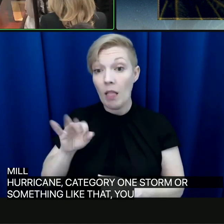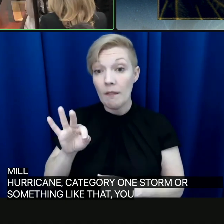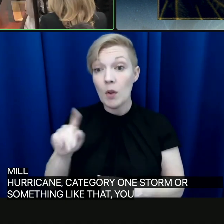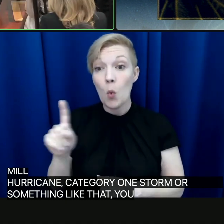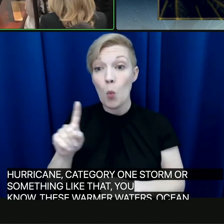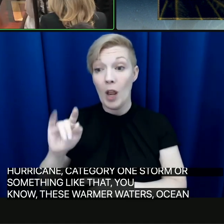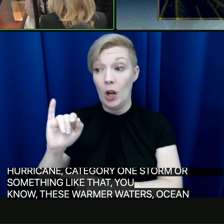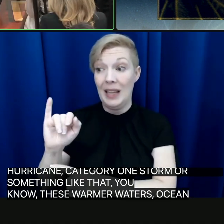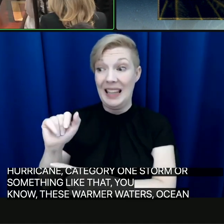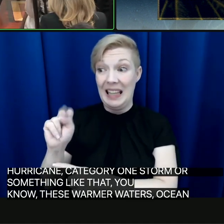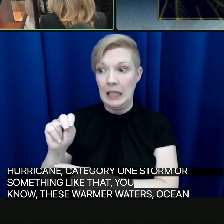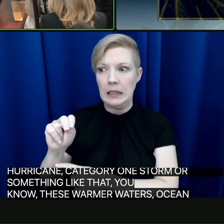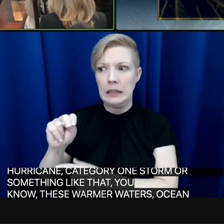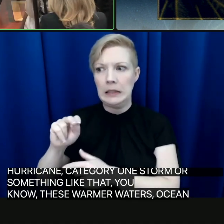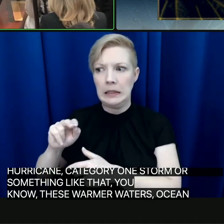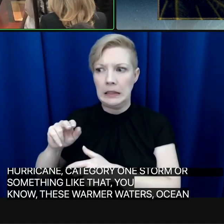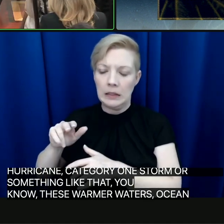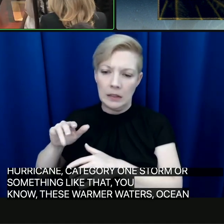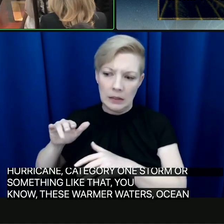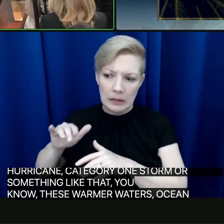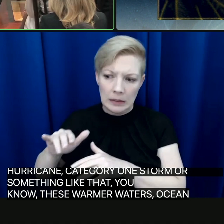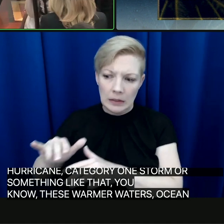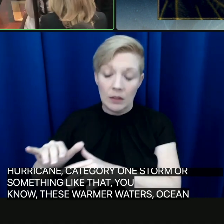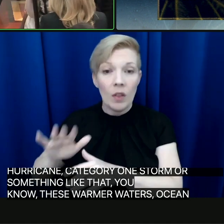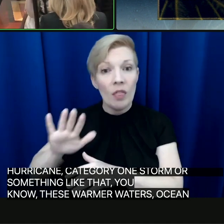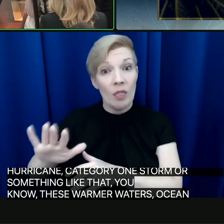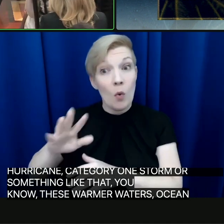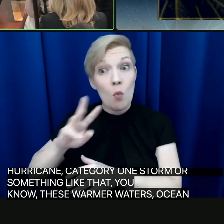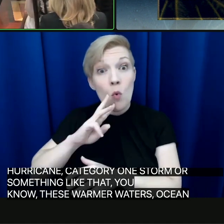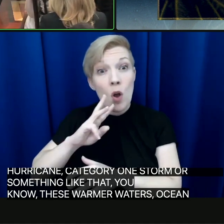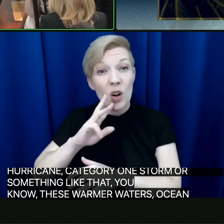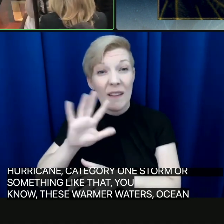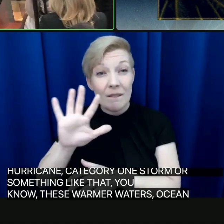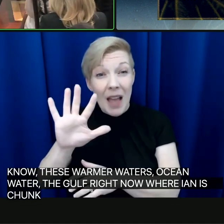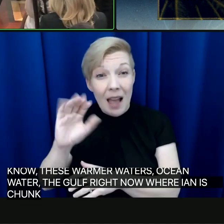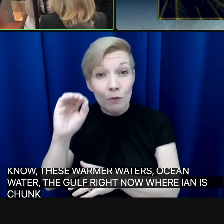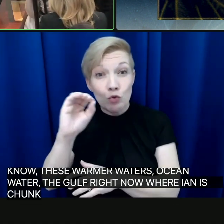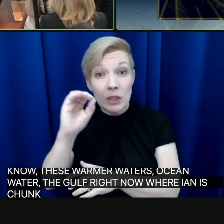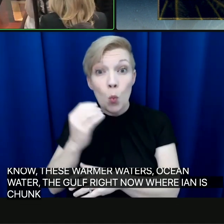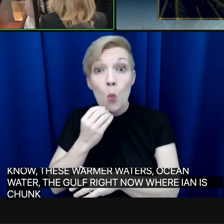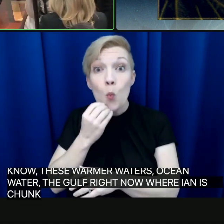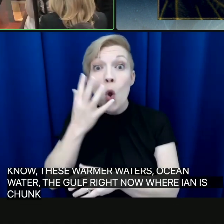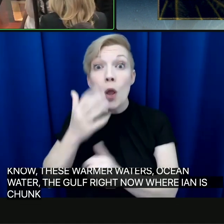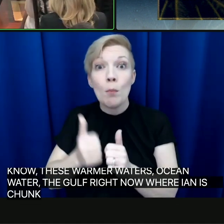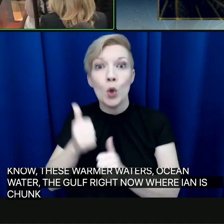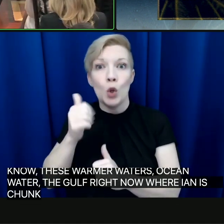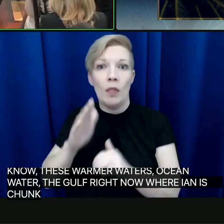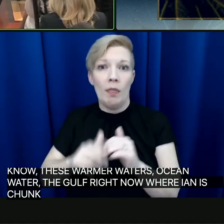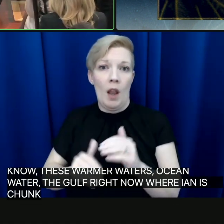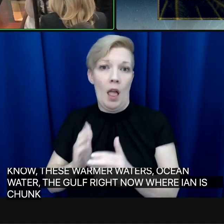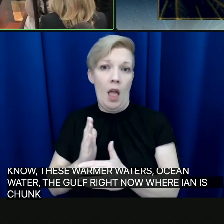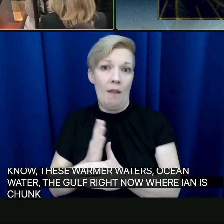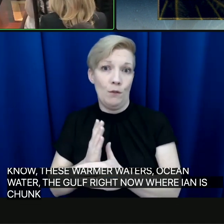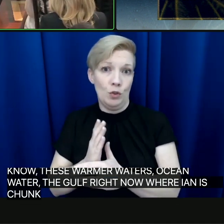is on average five degrees warmer than average. And those warmer waters cause is the fuel for these storms.